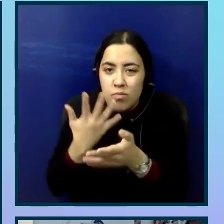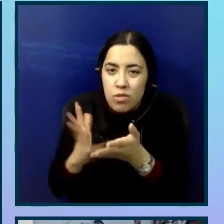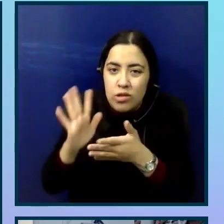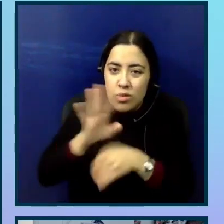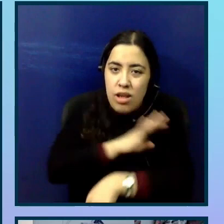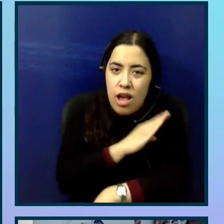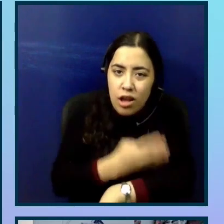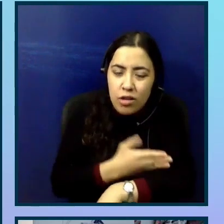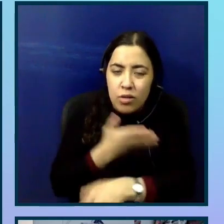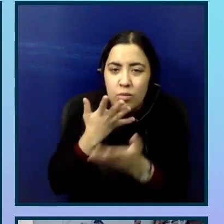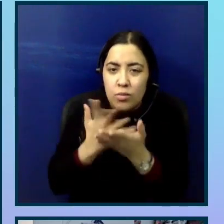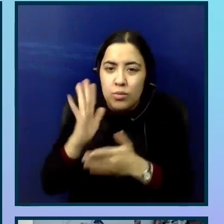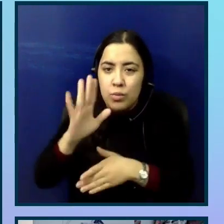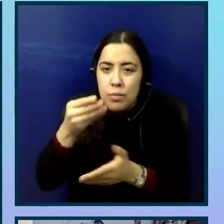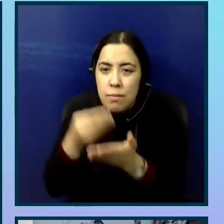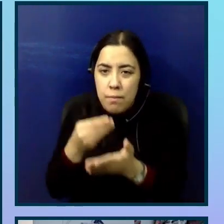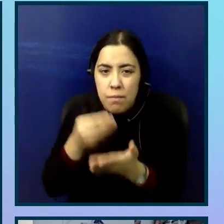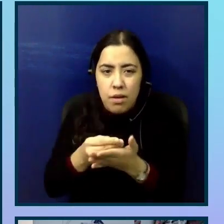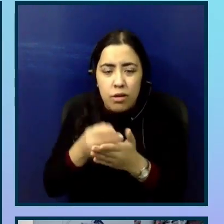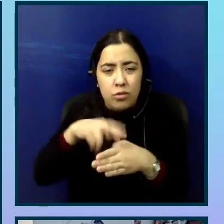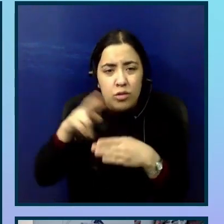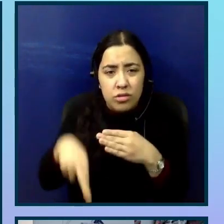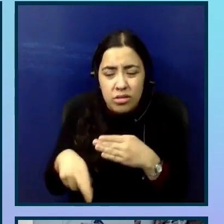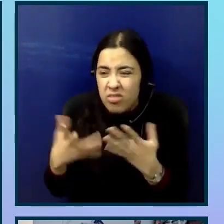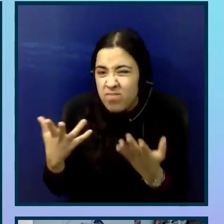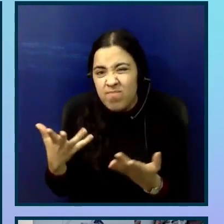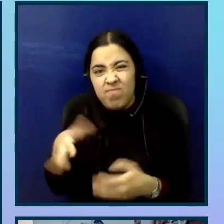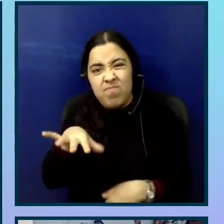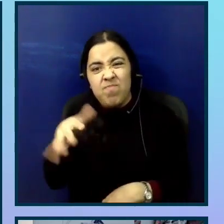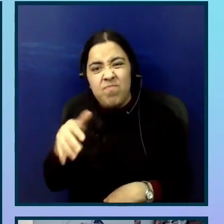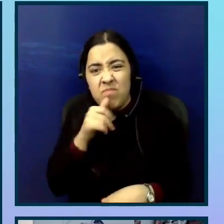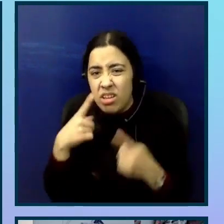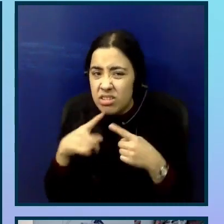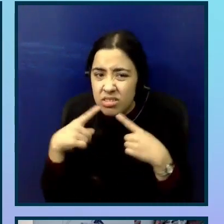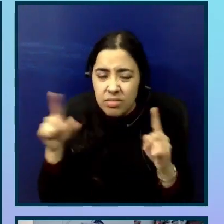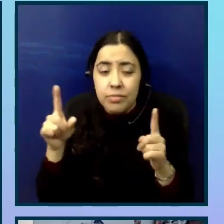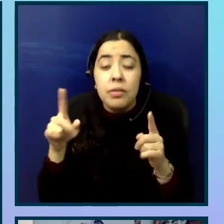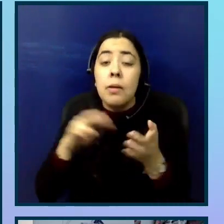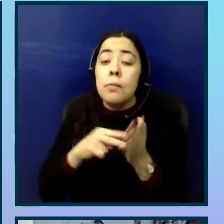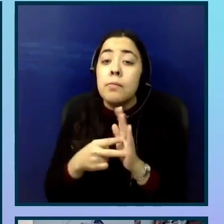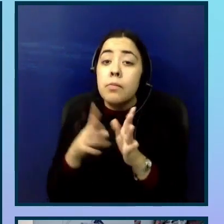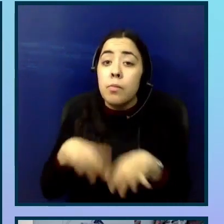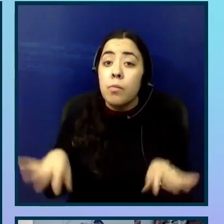to produce less than successful results. It's important to seek help from accessibility experts,